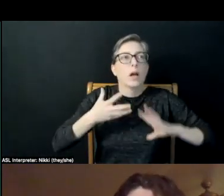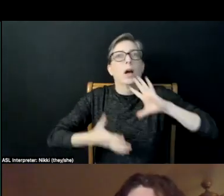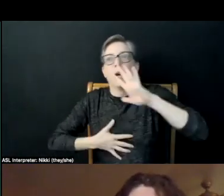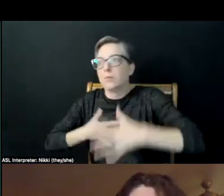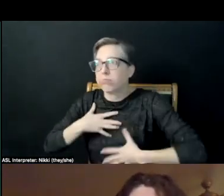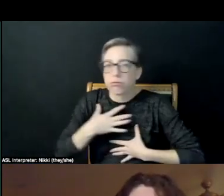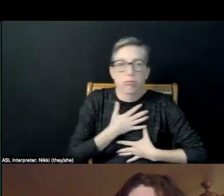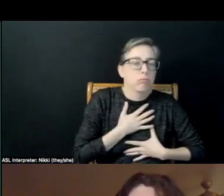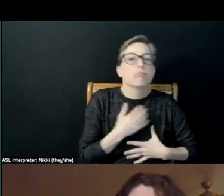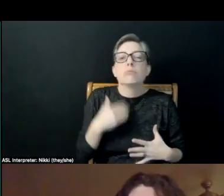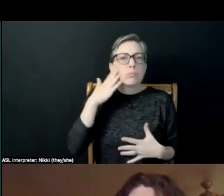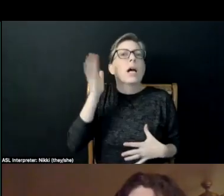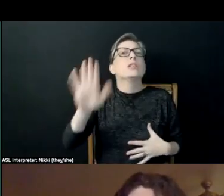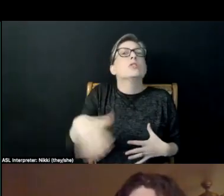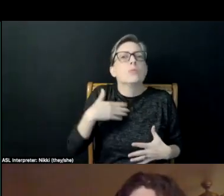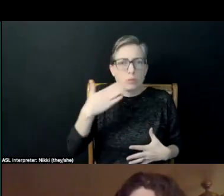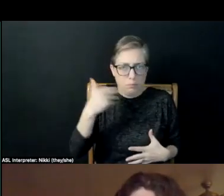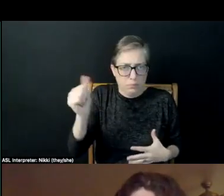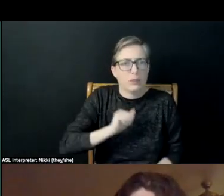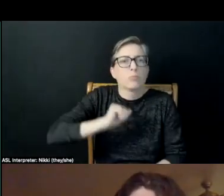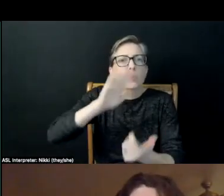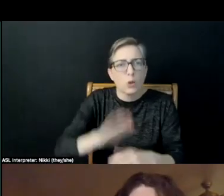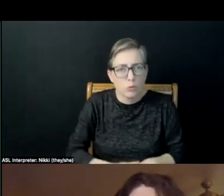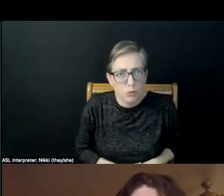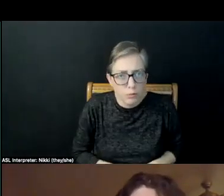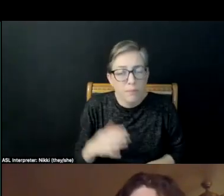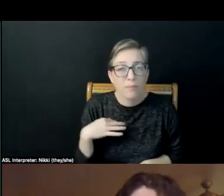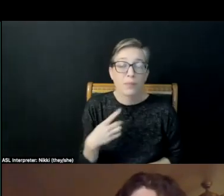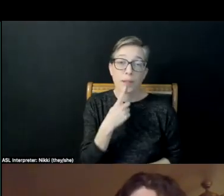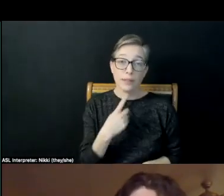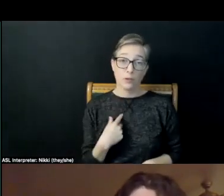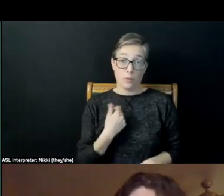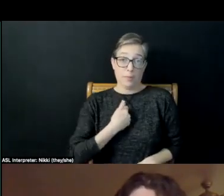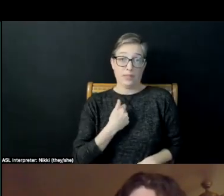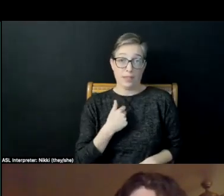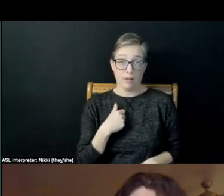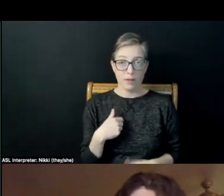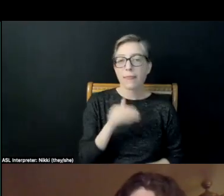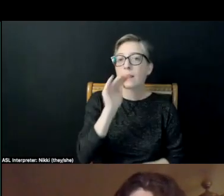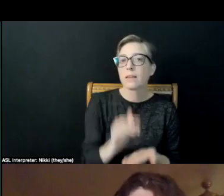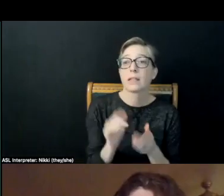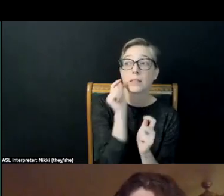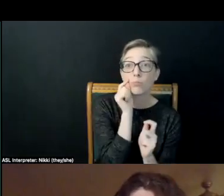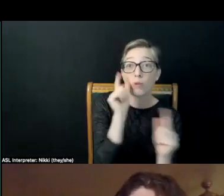I told myself that the less surprise there was surrounding my disability, the less that I would encounter.